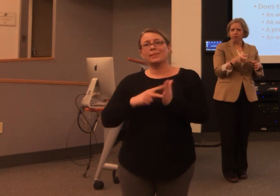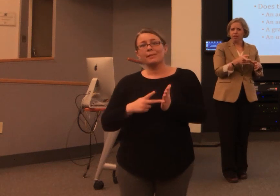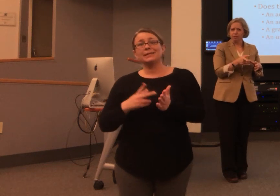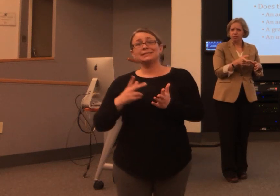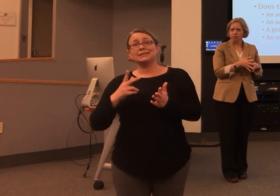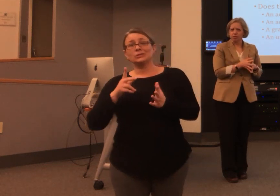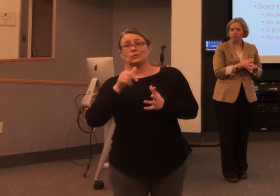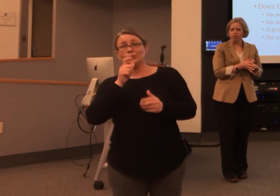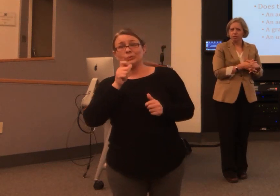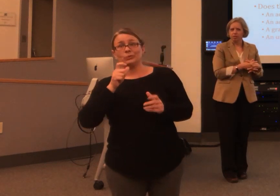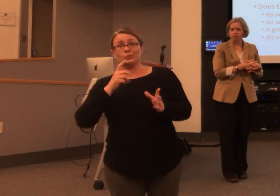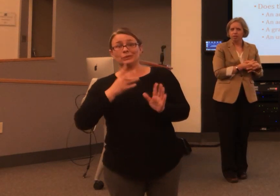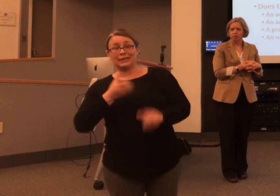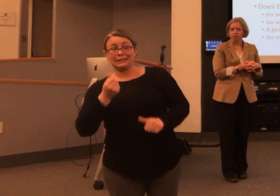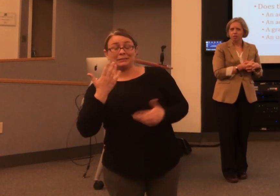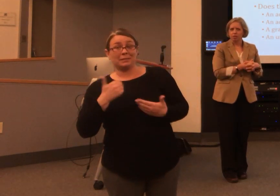I don't know if that answers your question.